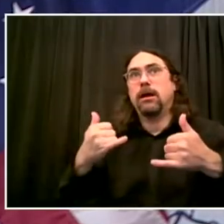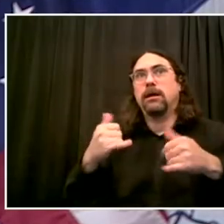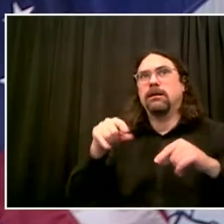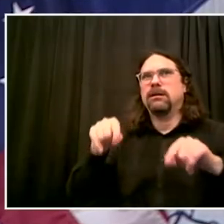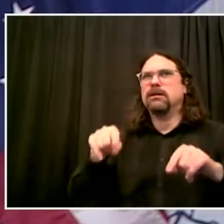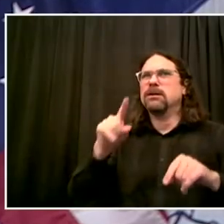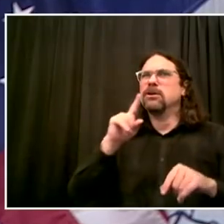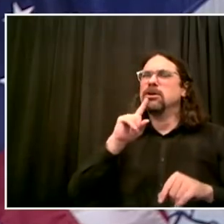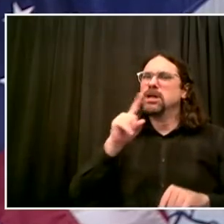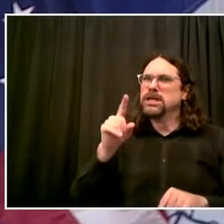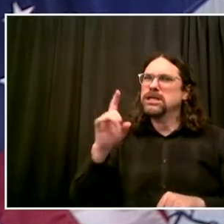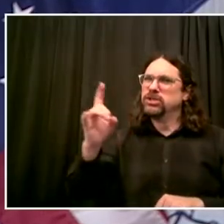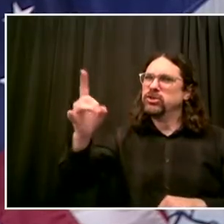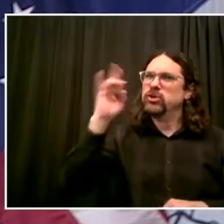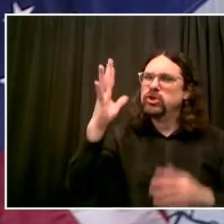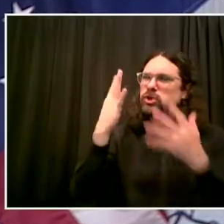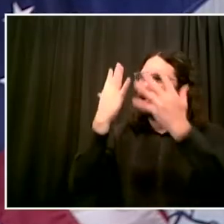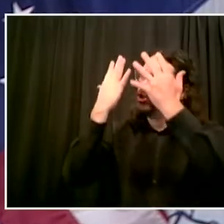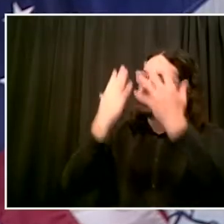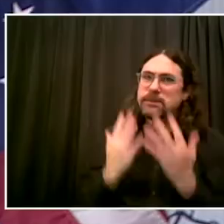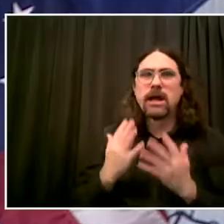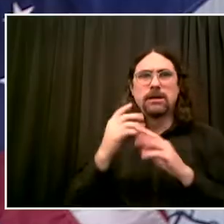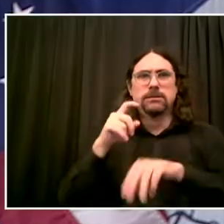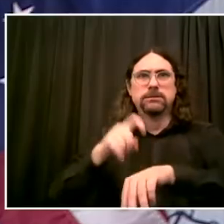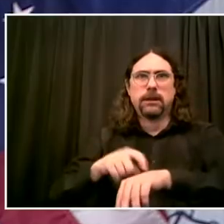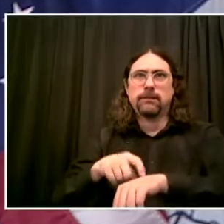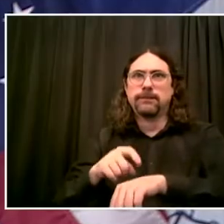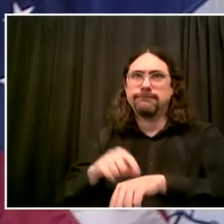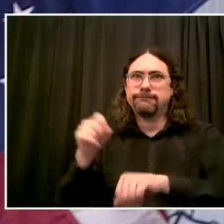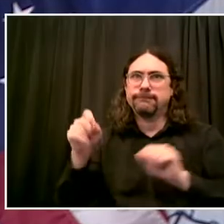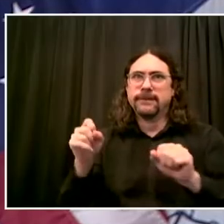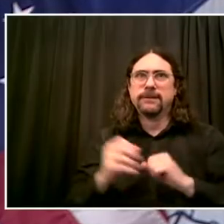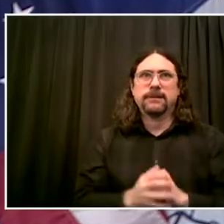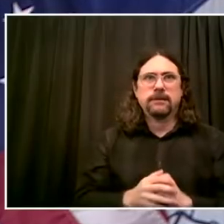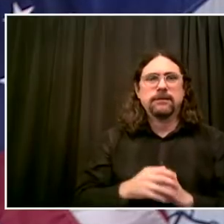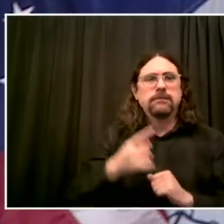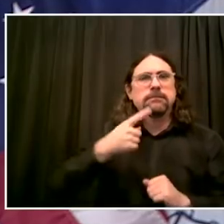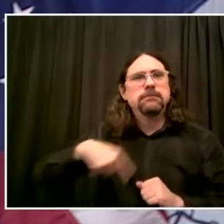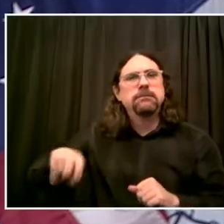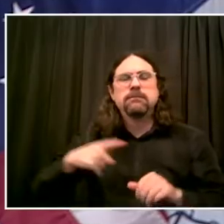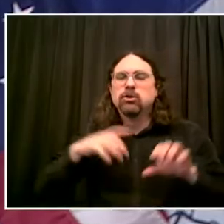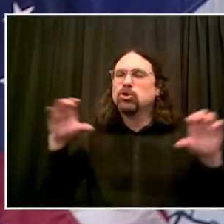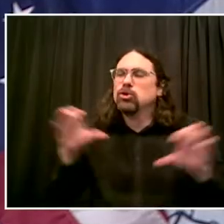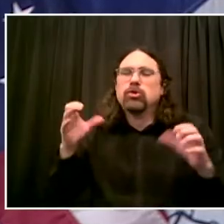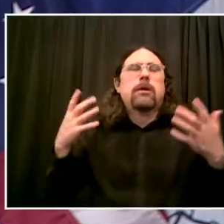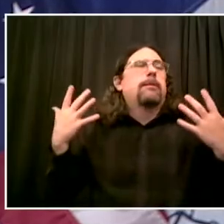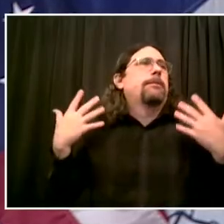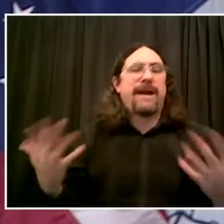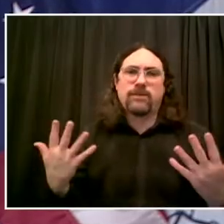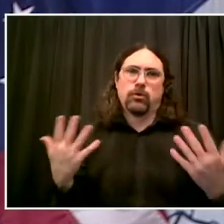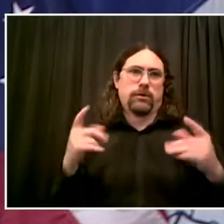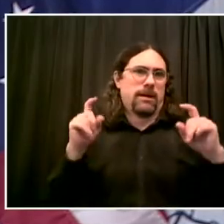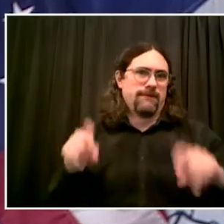I WILL SAY IN A PANDEMIC. IN A CRISIS WE ARE GOING TO DO